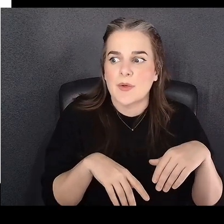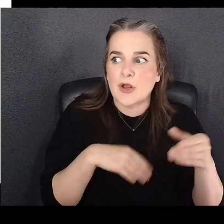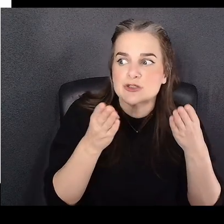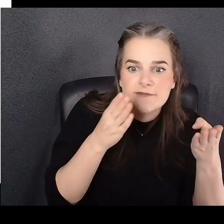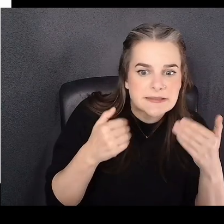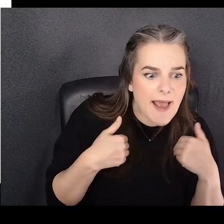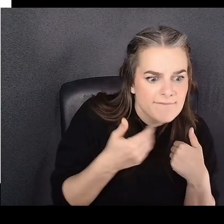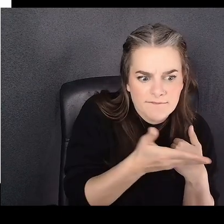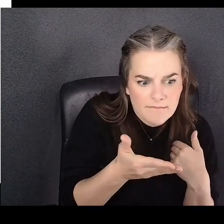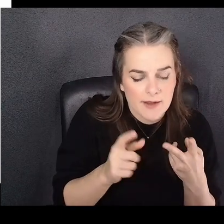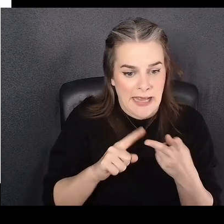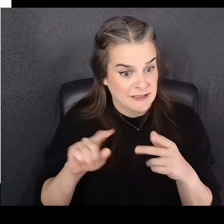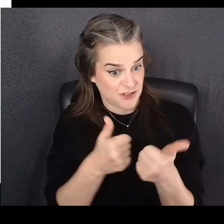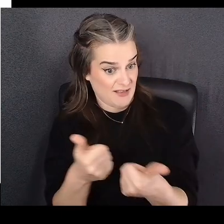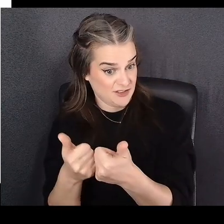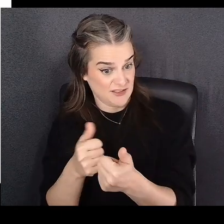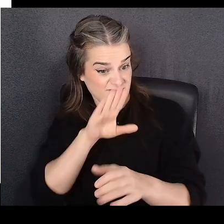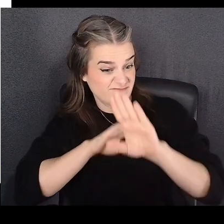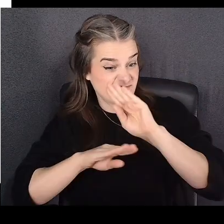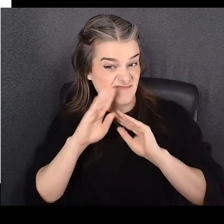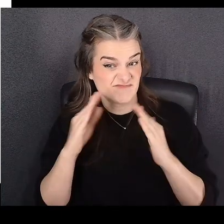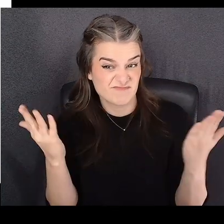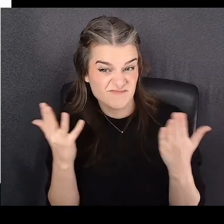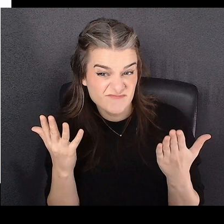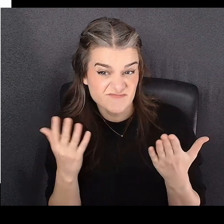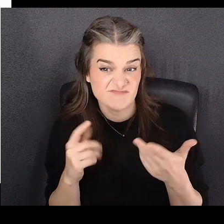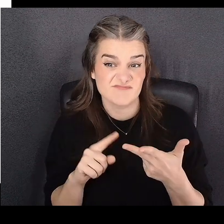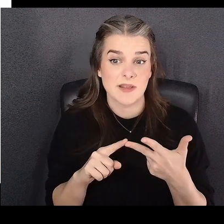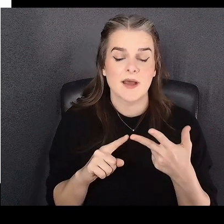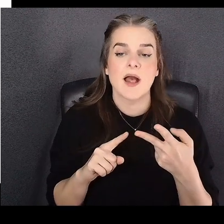And then from there, we really build out a quite extensive list